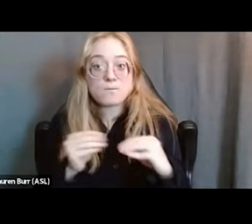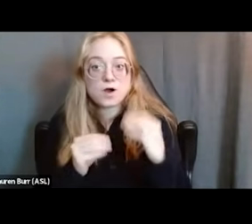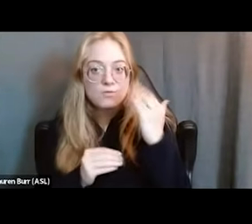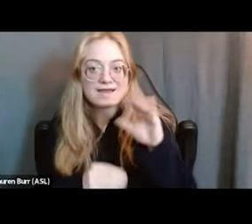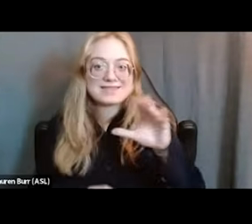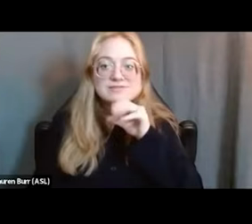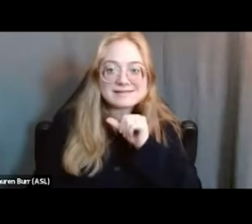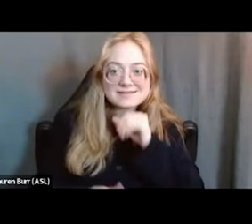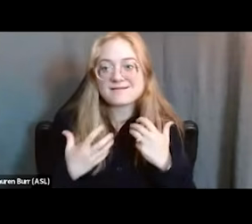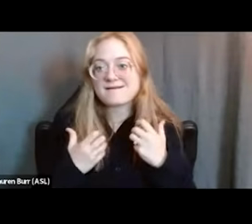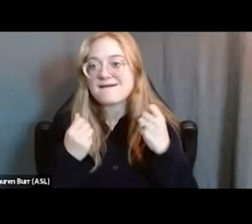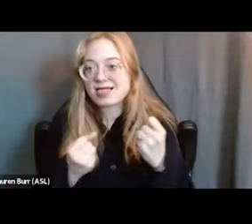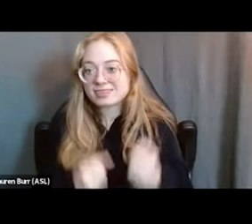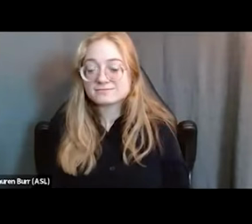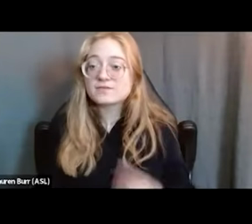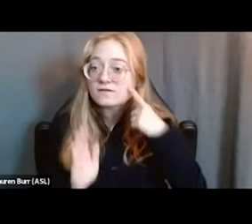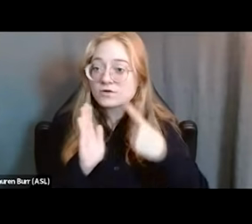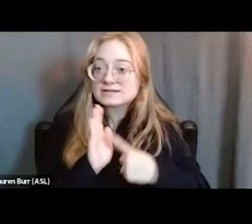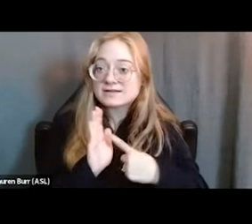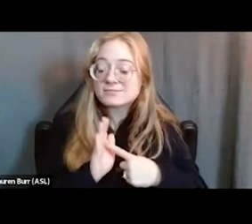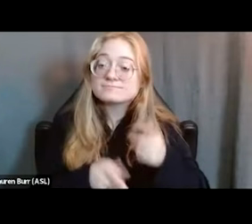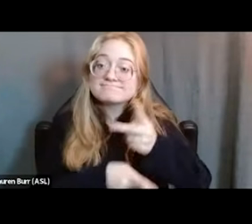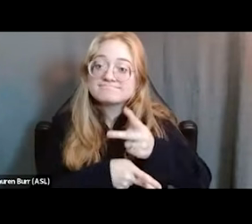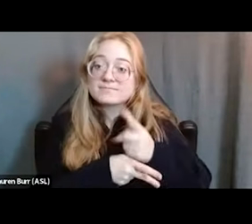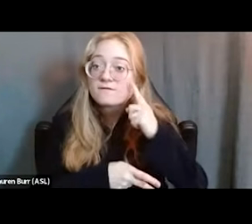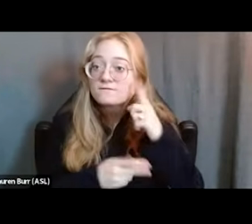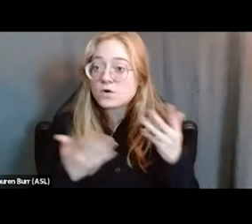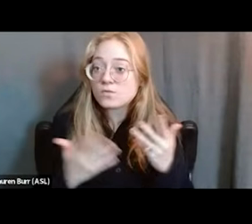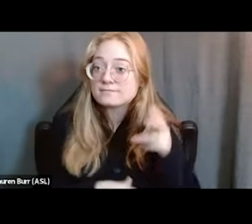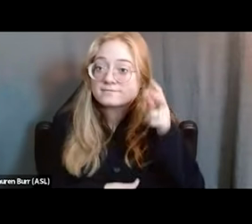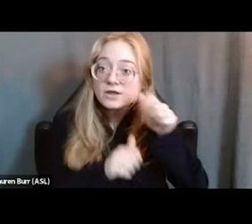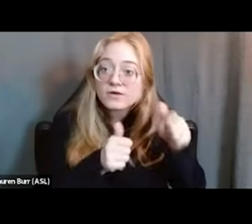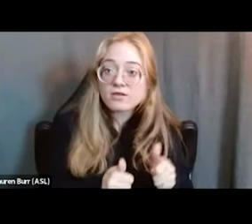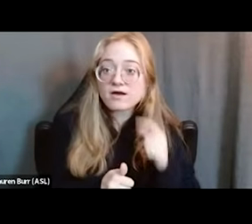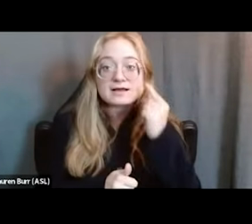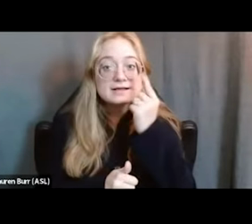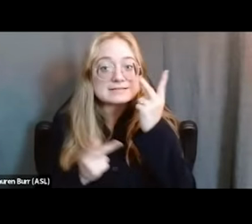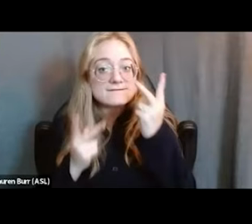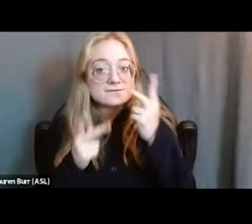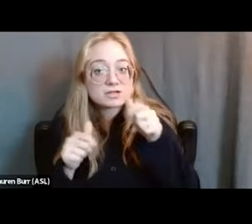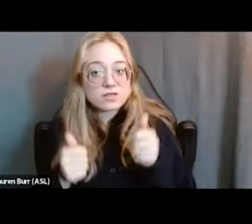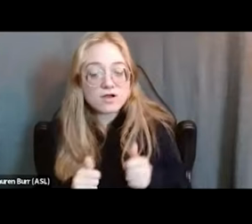This includes things like care for vision loss, hearing loss, mobility needs, and incontinence needs,